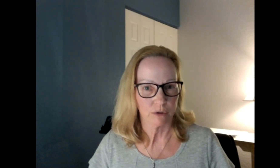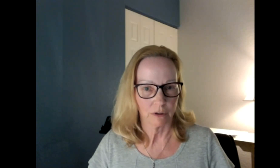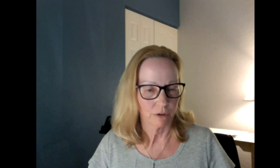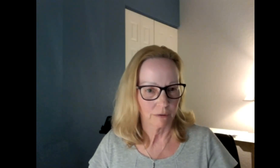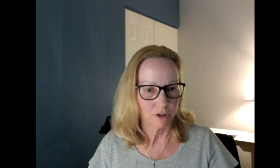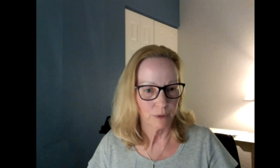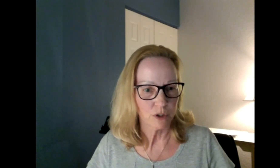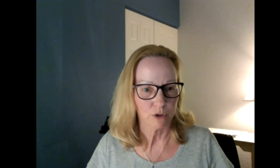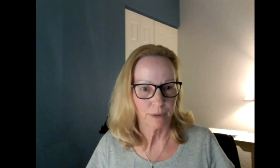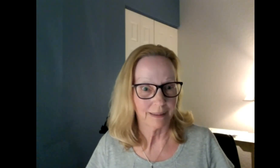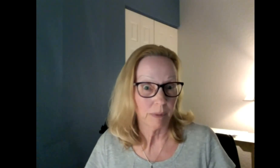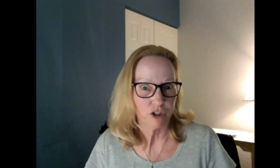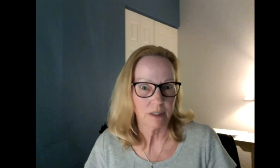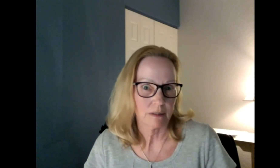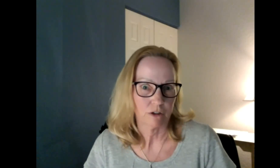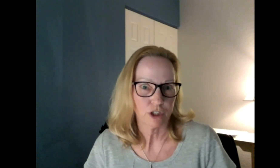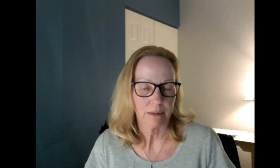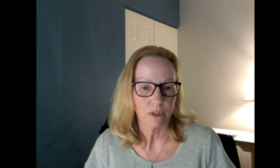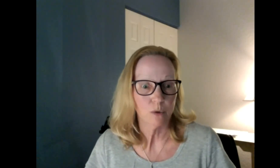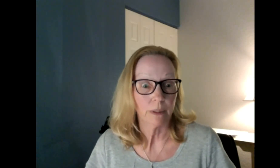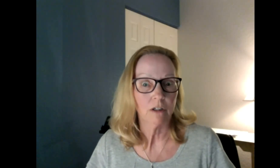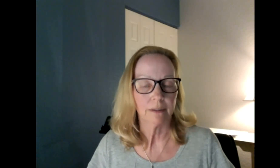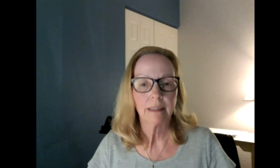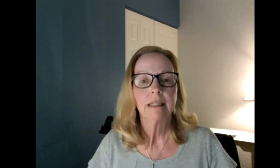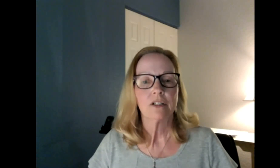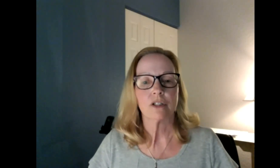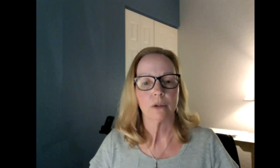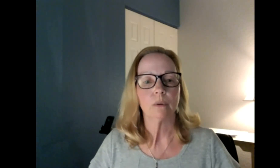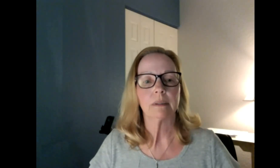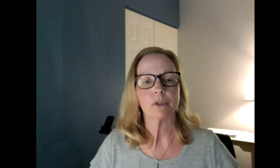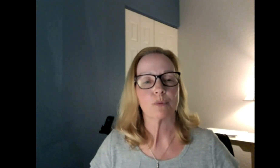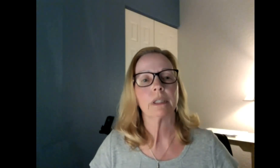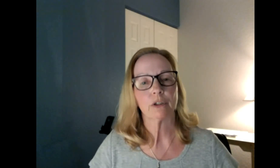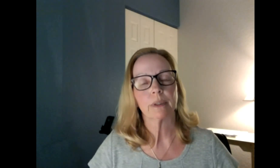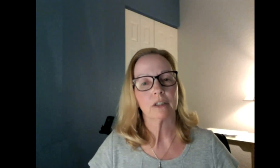The patients are, you're doing surgery and the patient doesn't understand what's going on. So, it was really critical